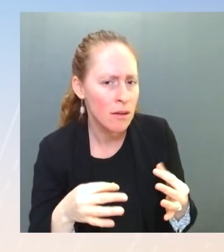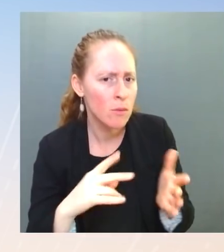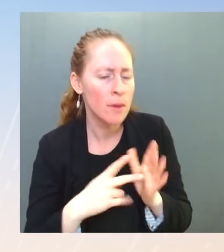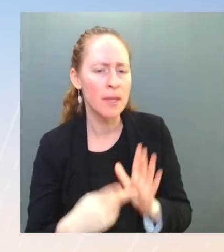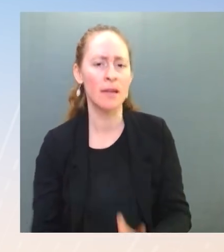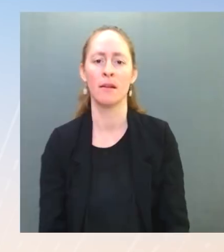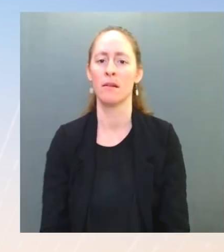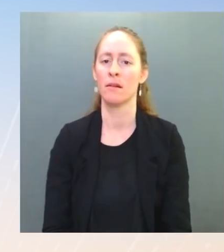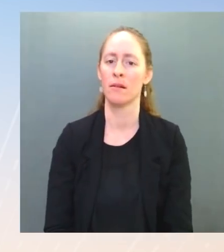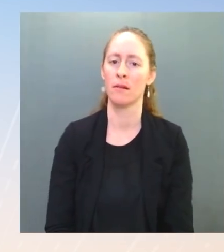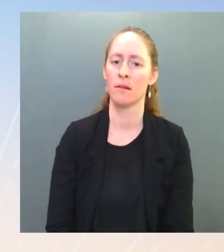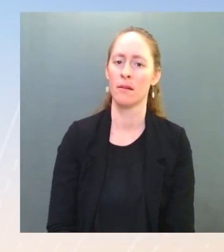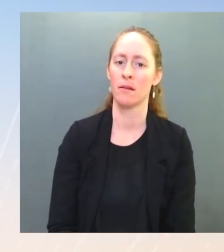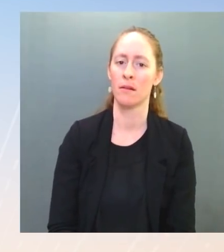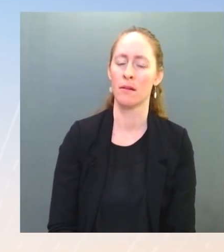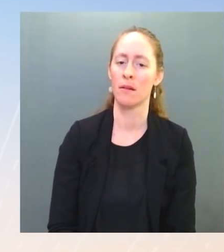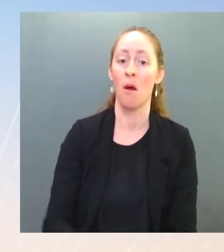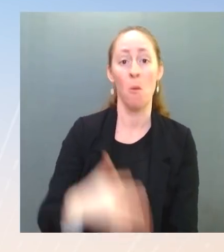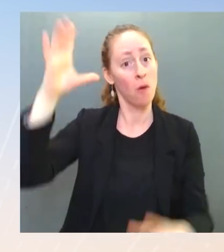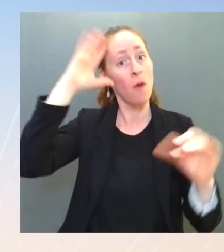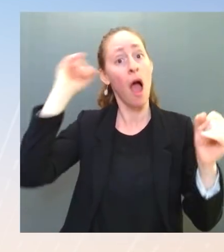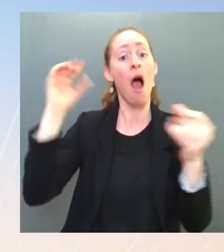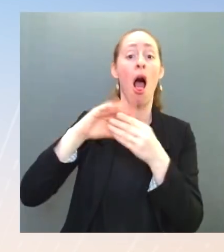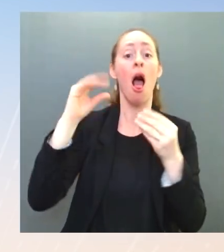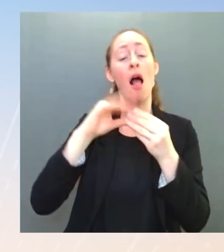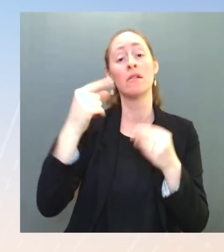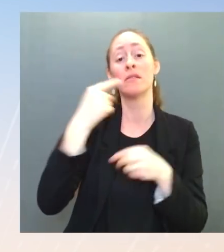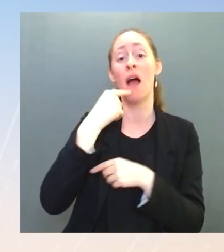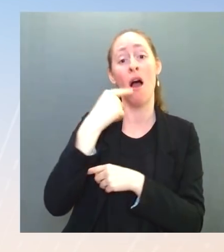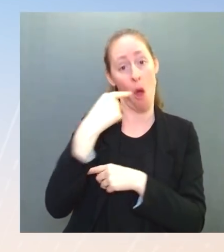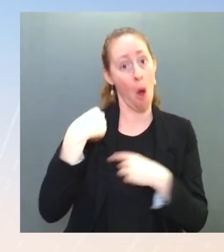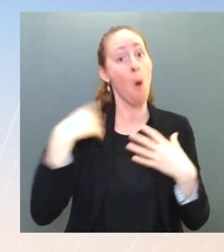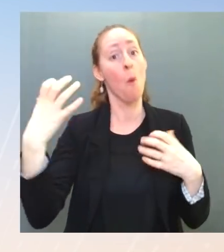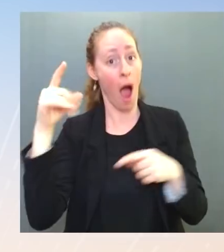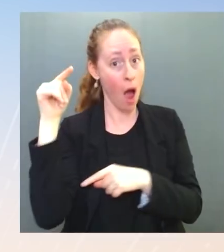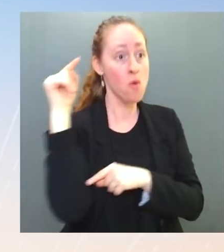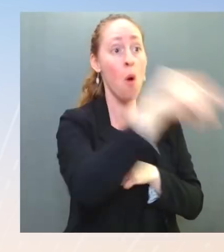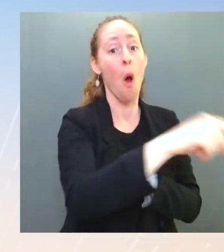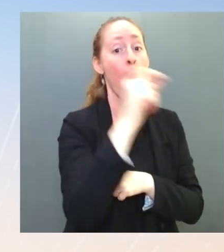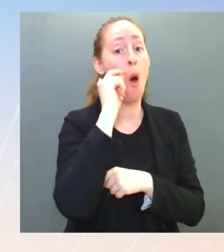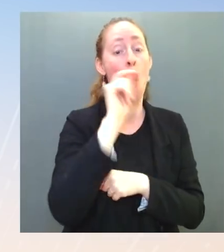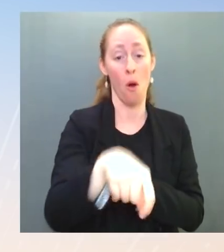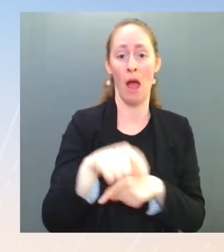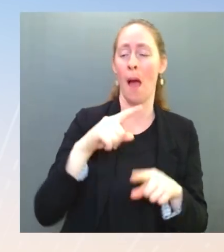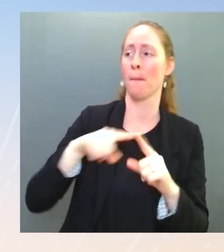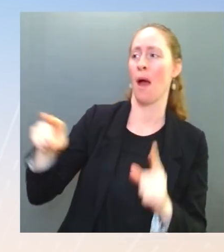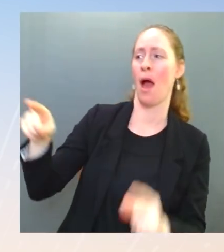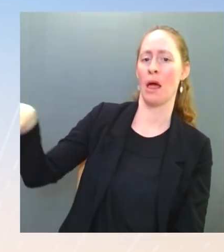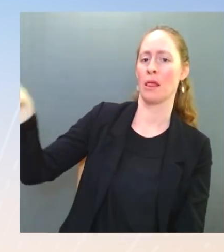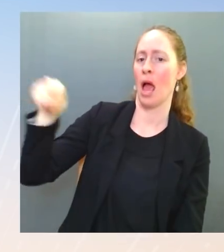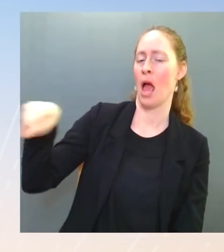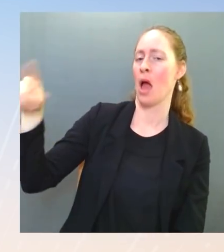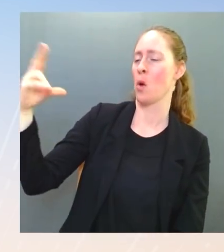Ms. Psaki: I'm not going to get into private considerations internally on that front. The Press: Okay, and then on Title 42, you said over the weekend